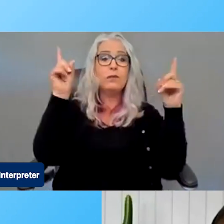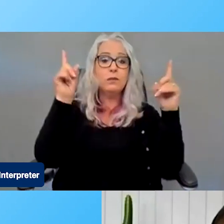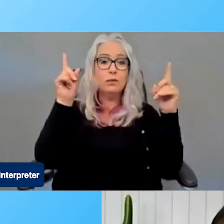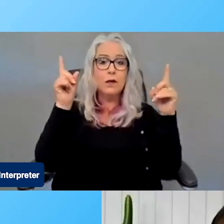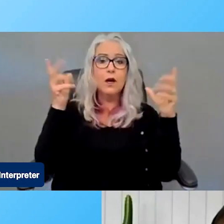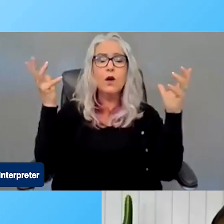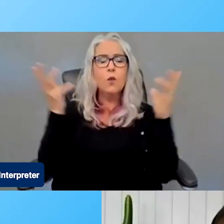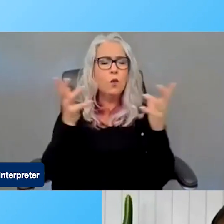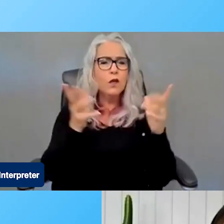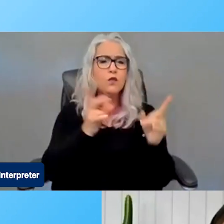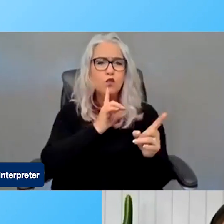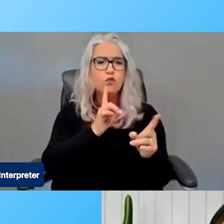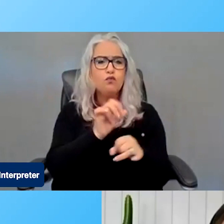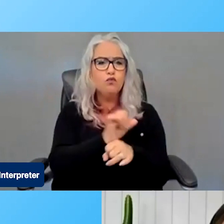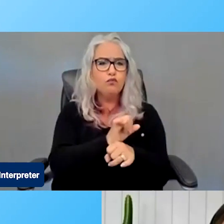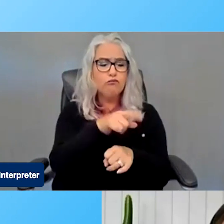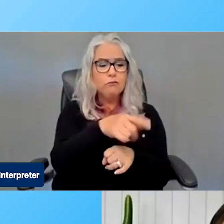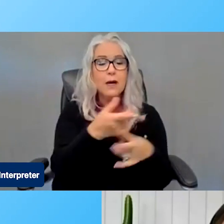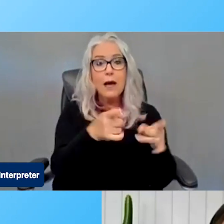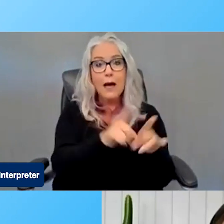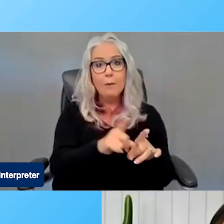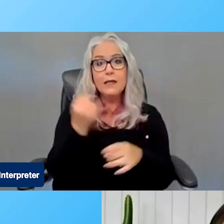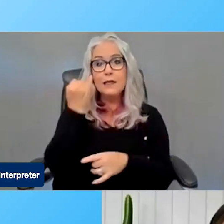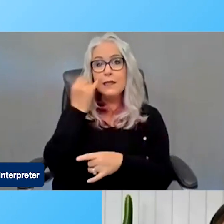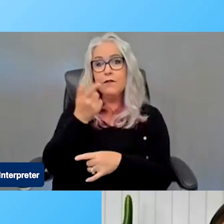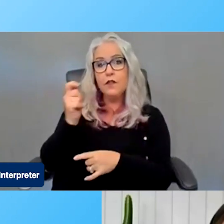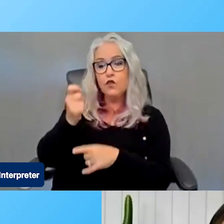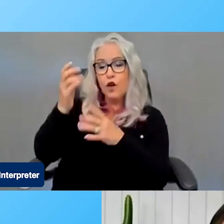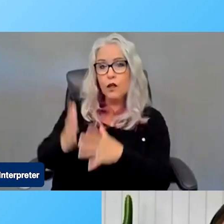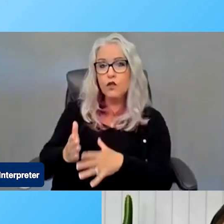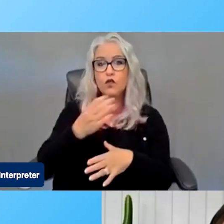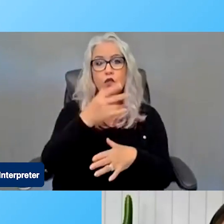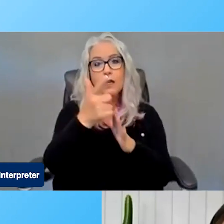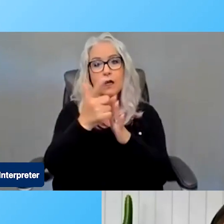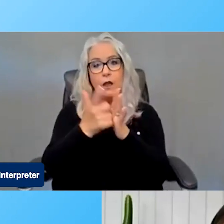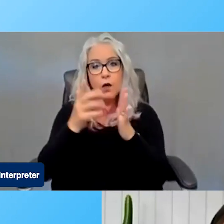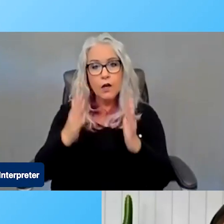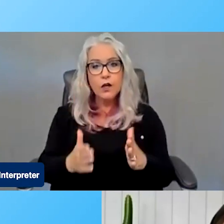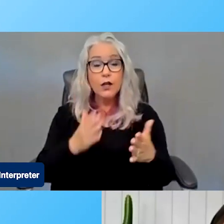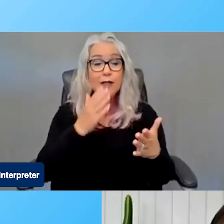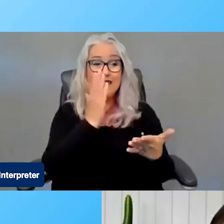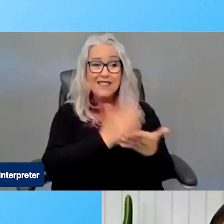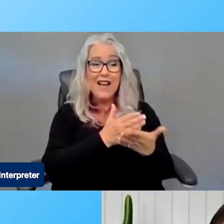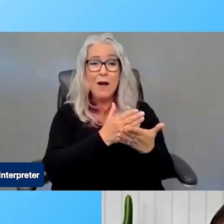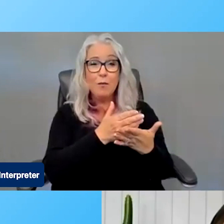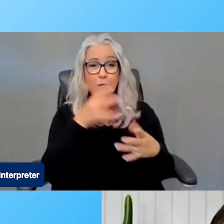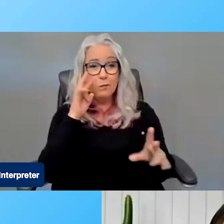happens when the Judge and the lawyers stop paying attention.